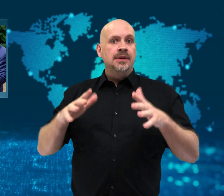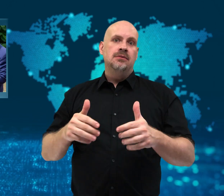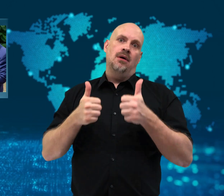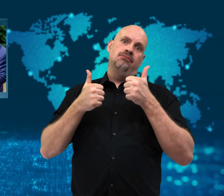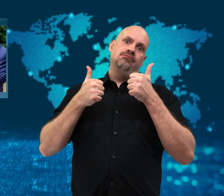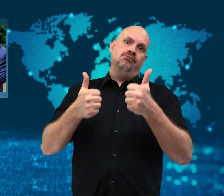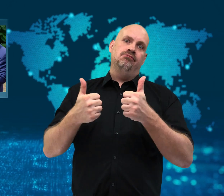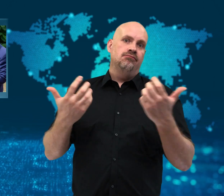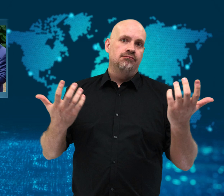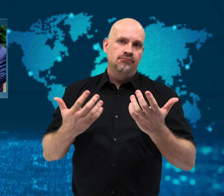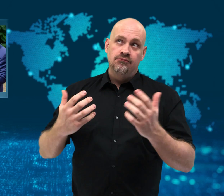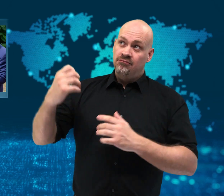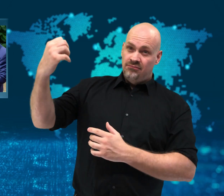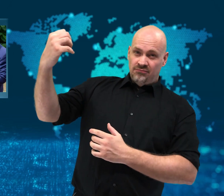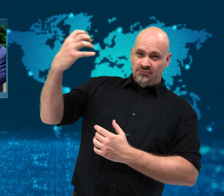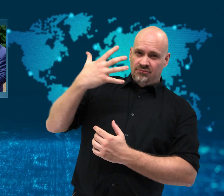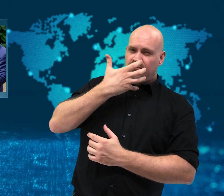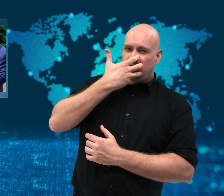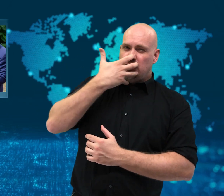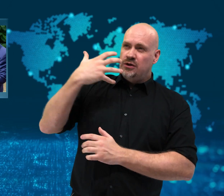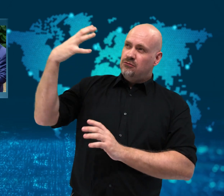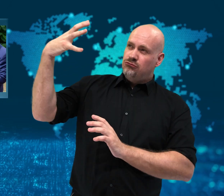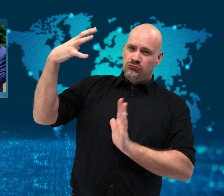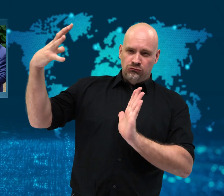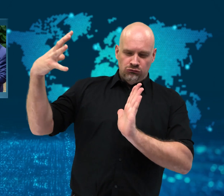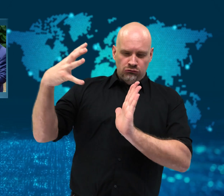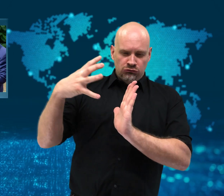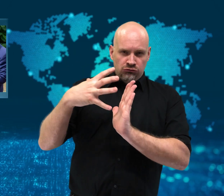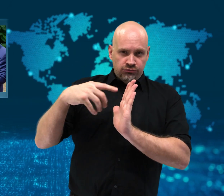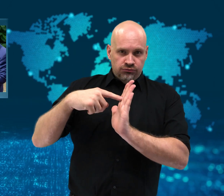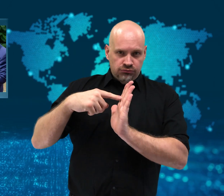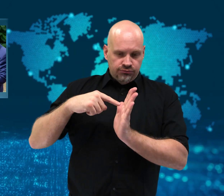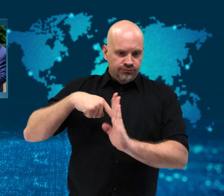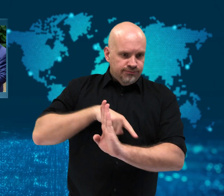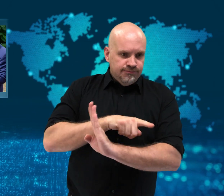has successfully used solar power